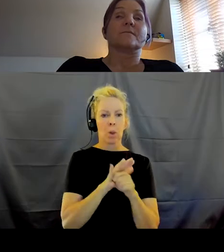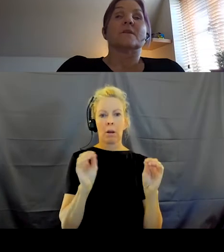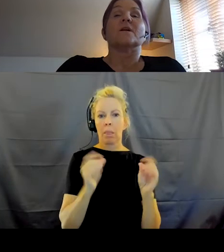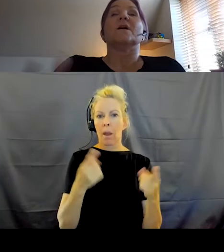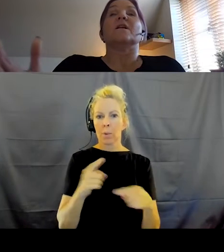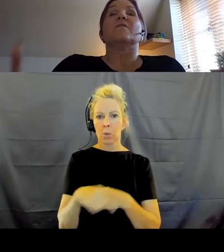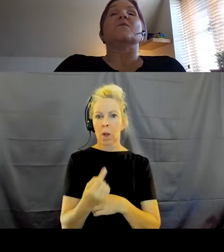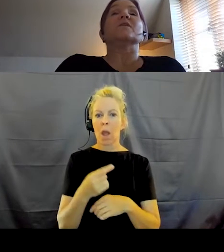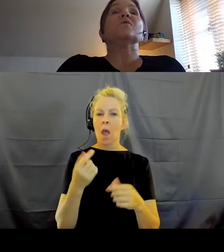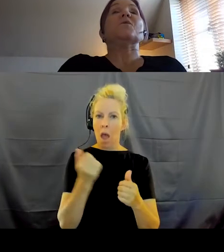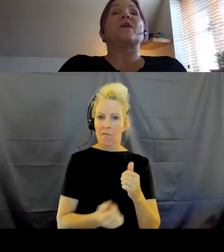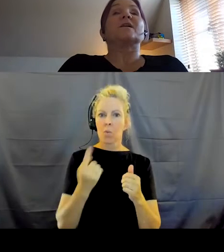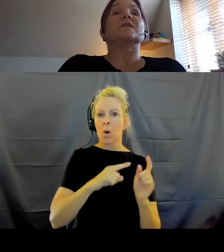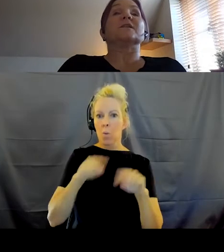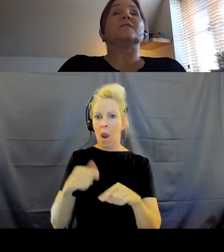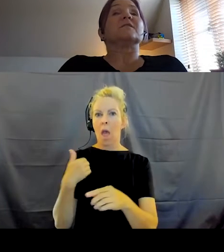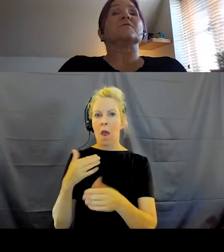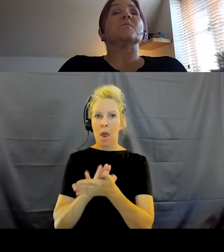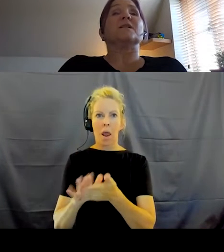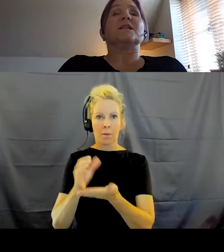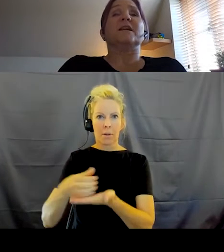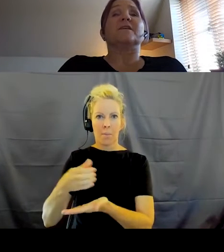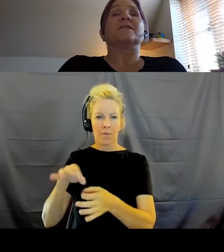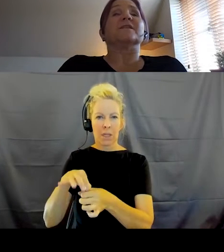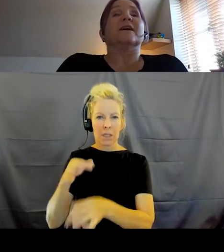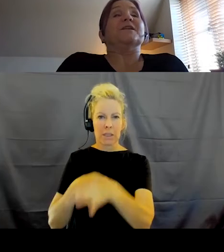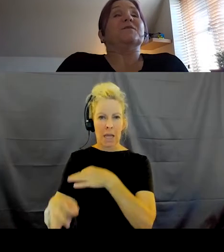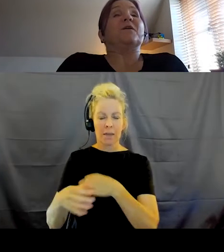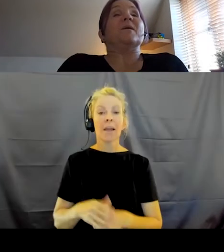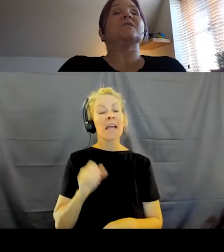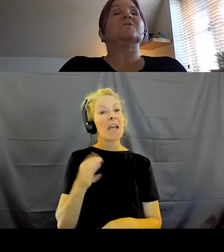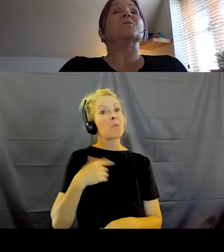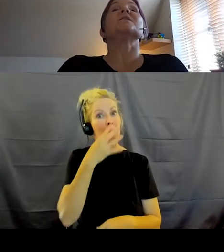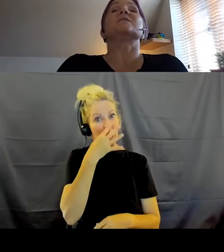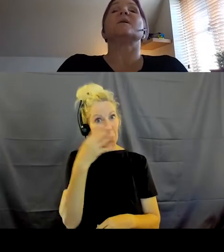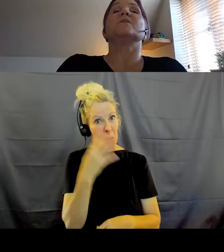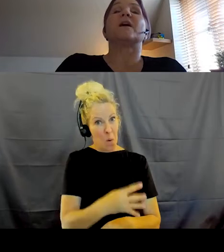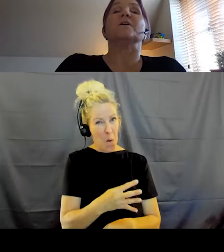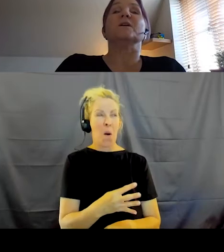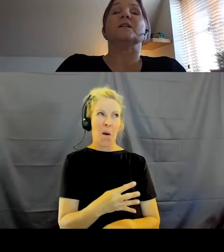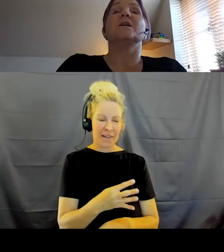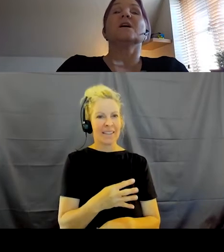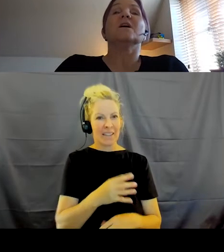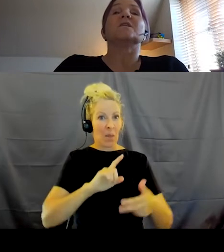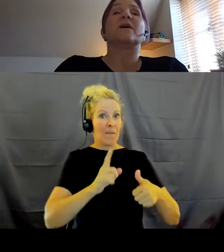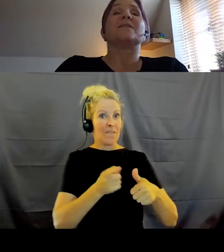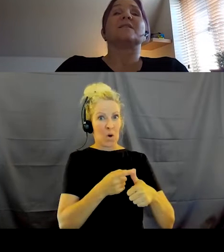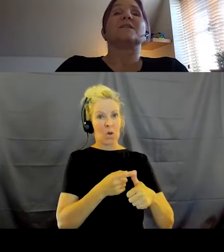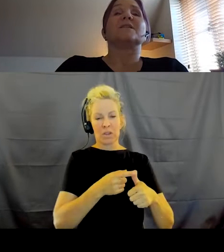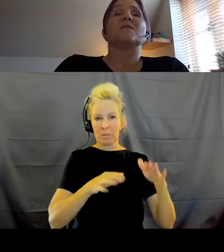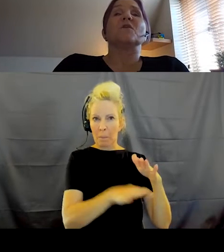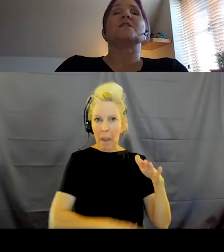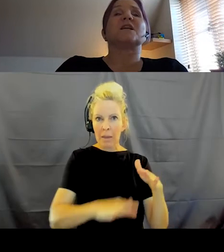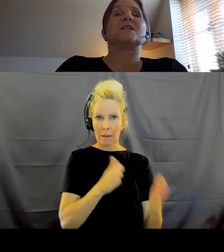Leonie: If we ignore that it's the formant TTS at its worst or very best, but the voice changes